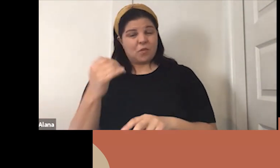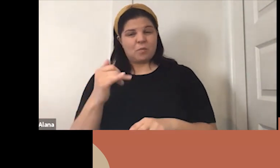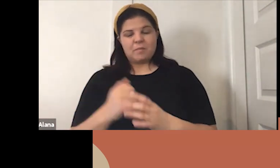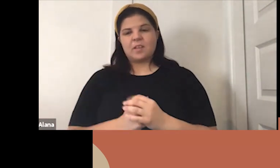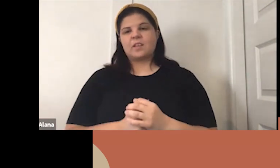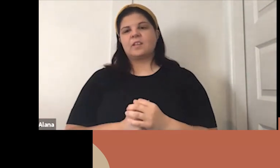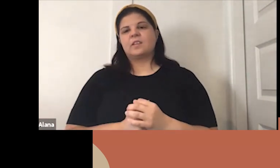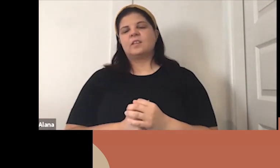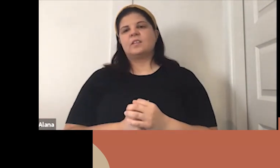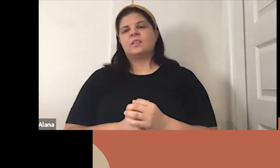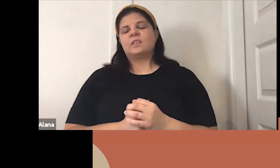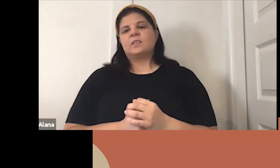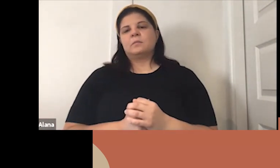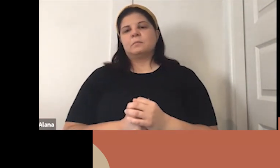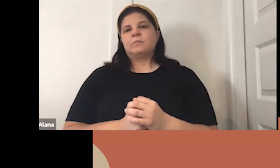already and that have I have described.